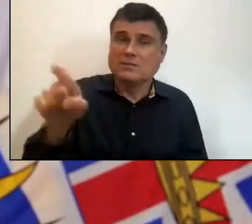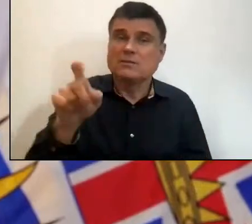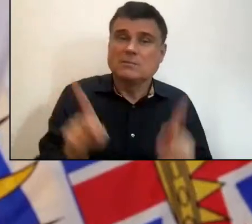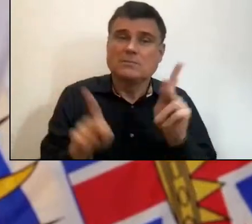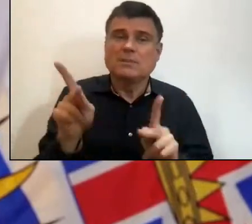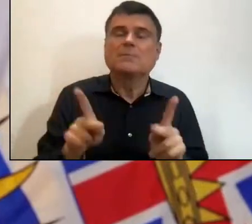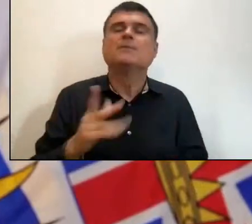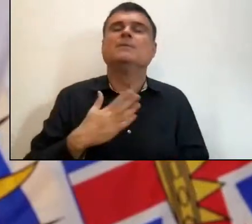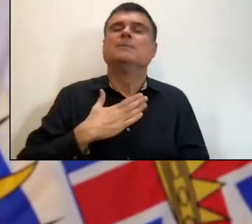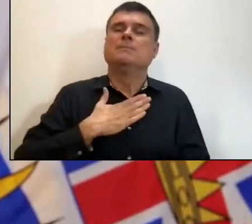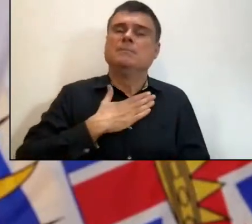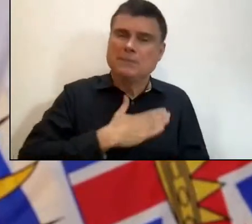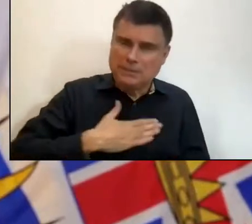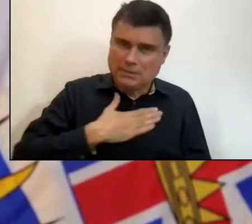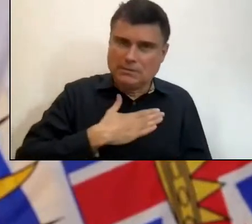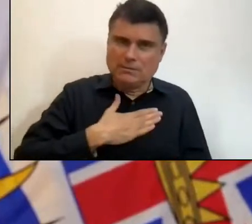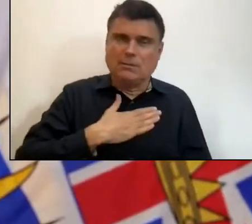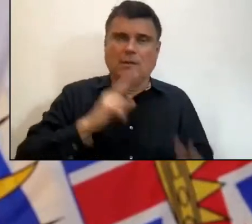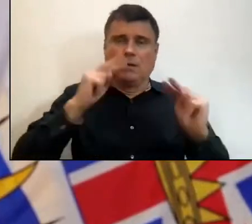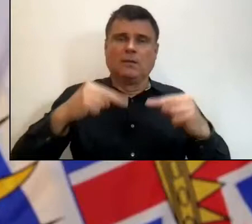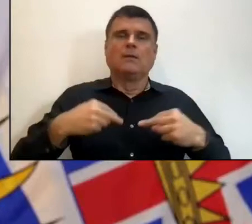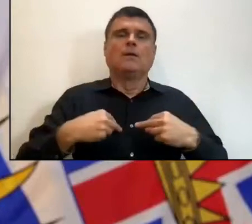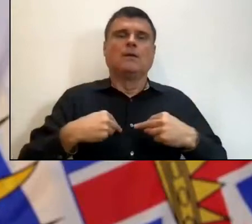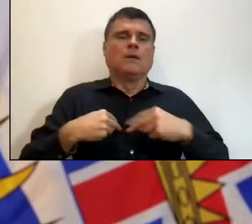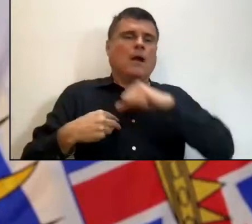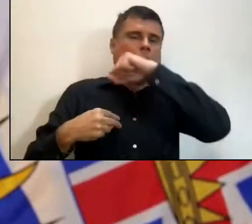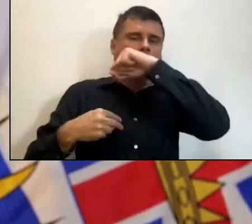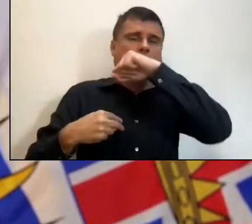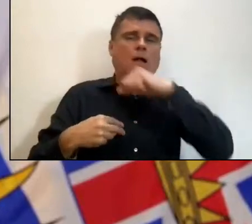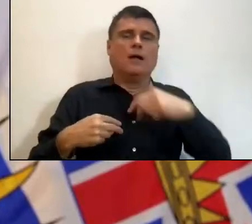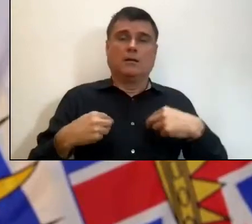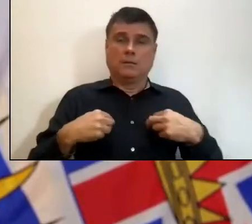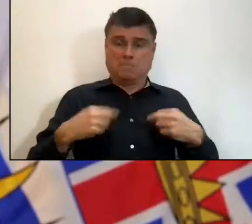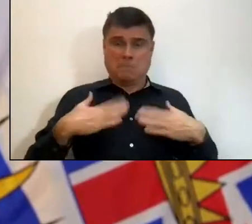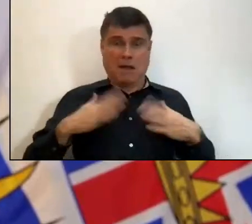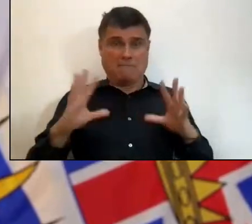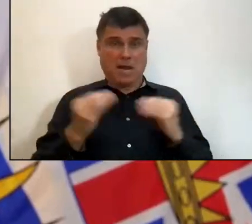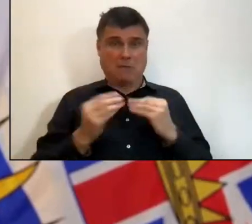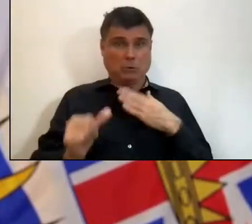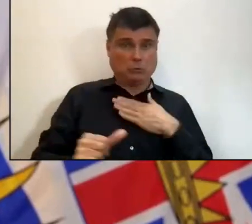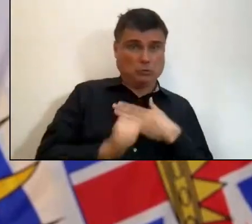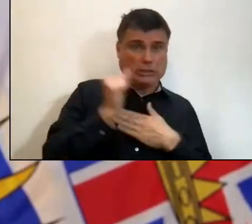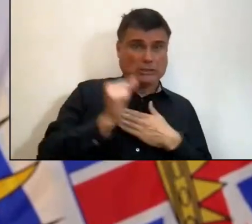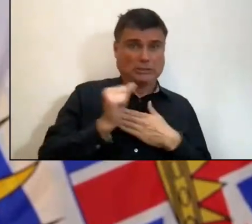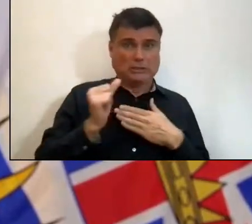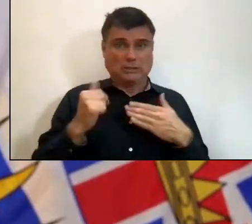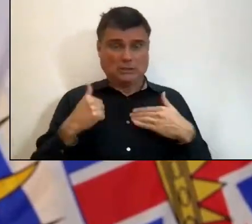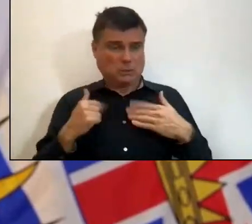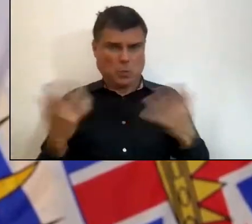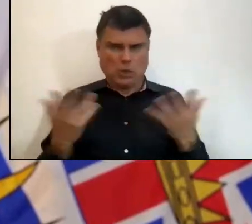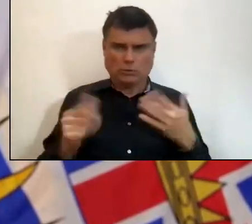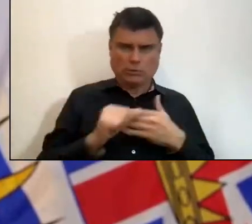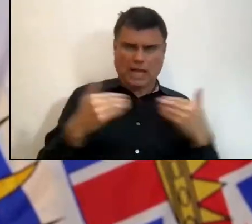and in your family. And making sure that you keep things as small as possible.